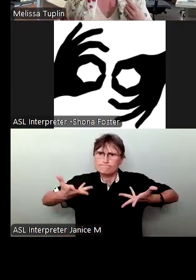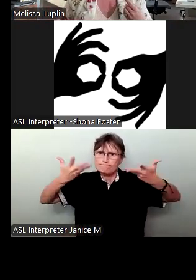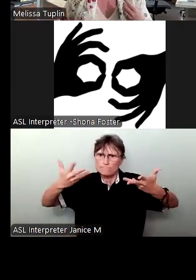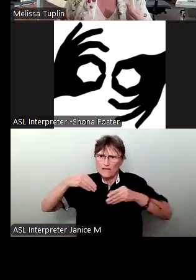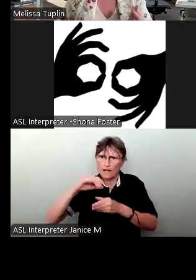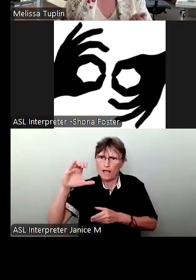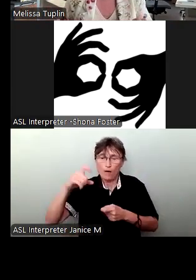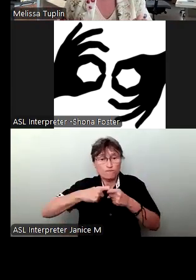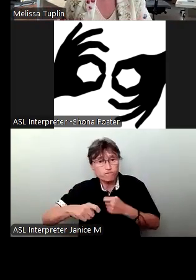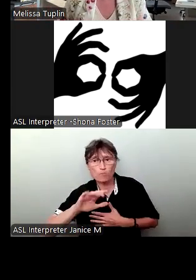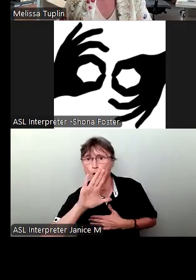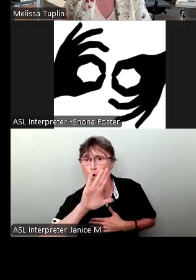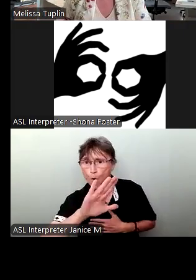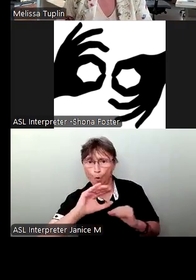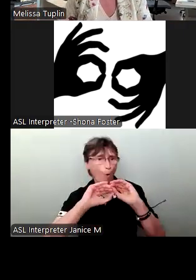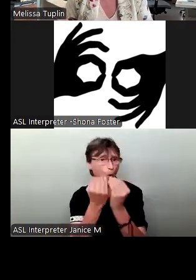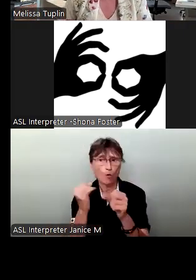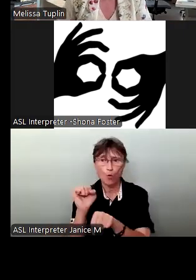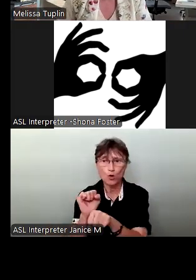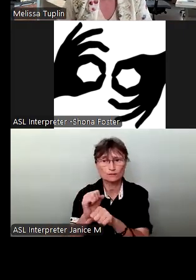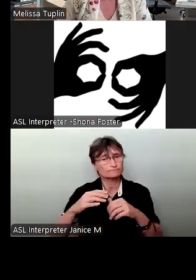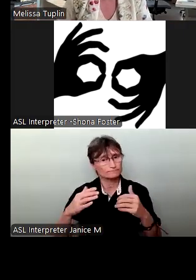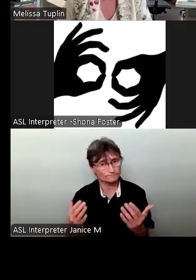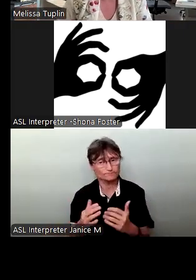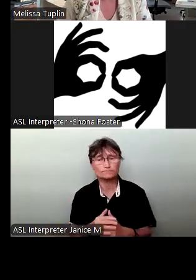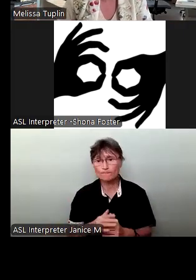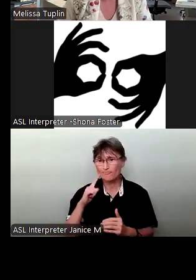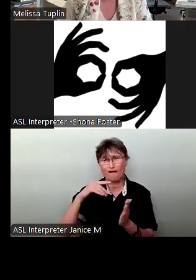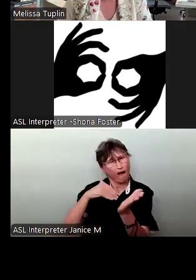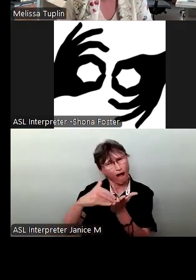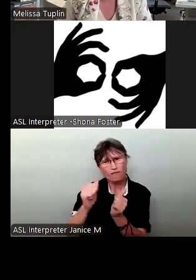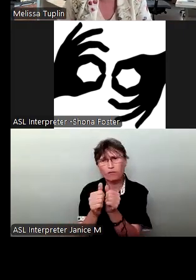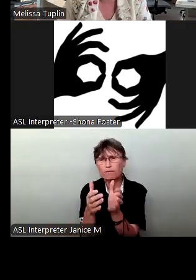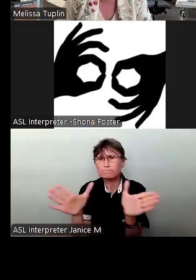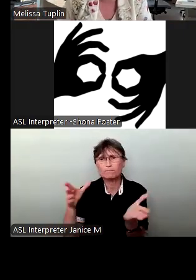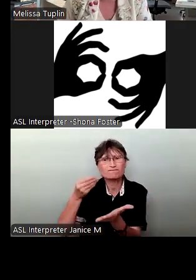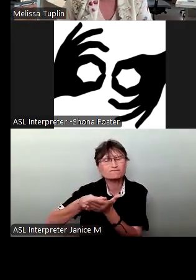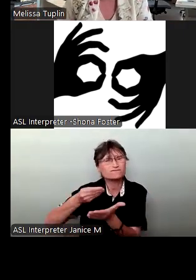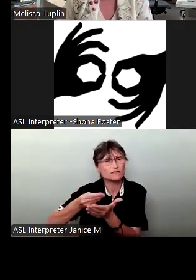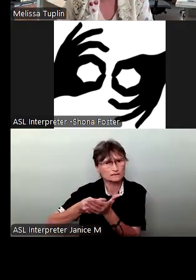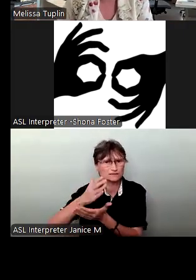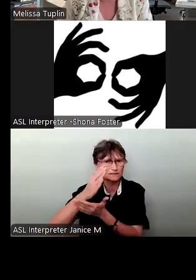A common misconception about public funding programs, or at least about Calgary Arts